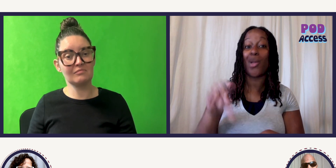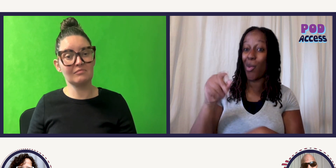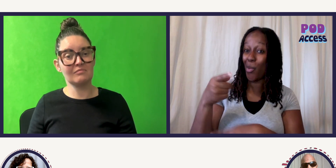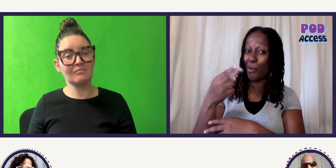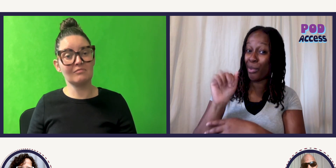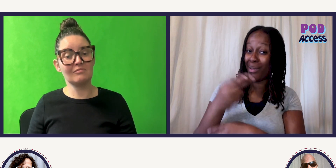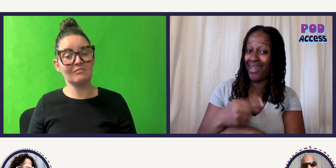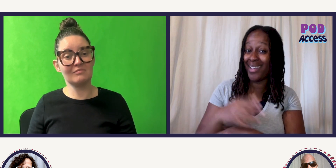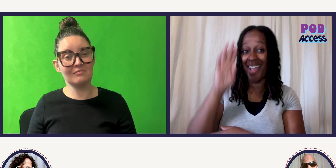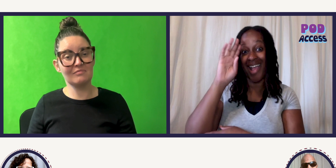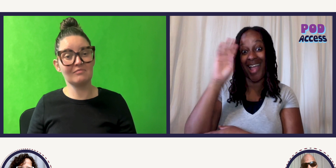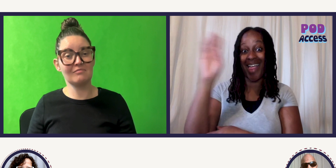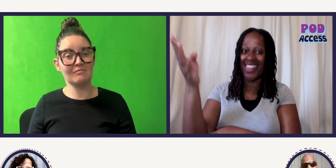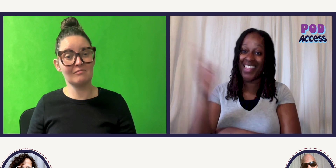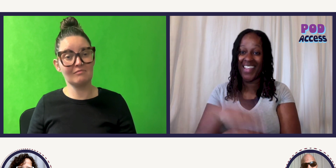Oprah? Holla! [delighted laugh]